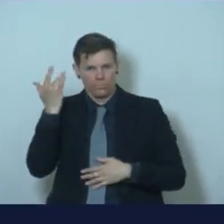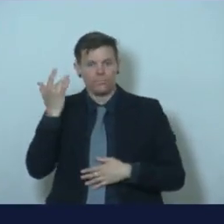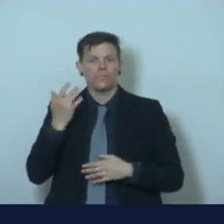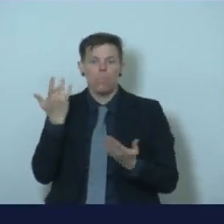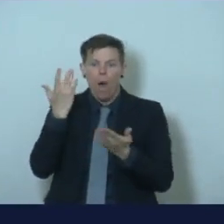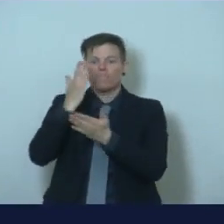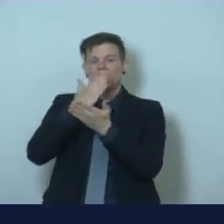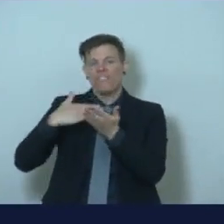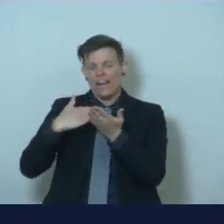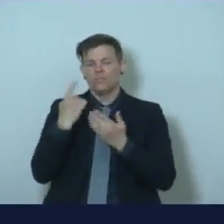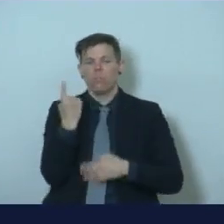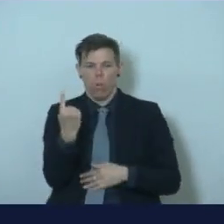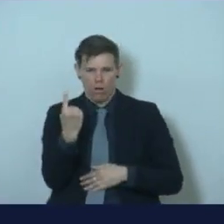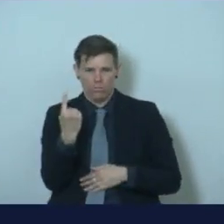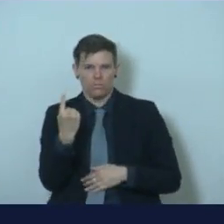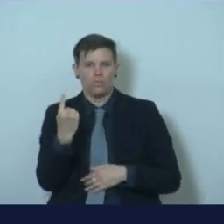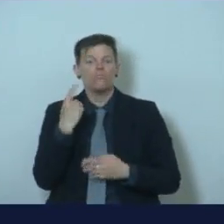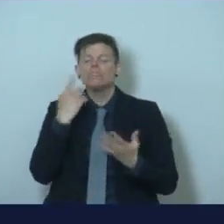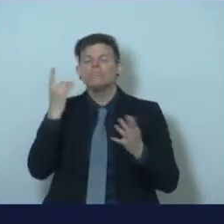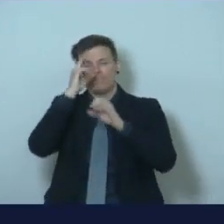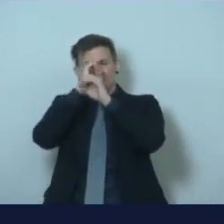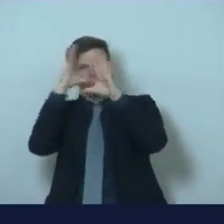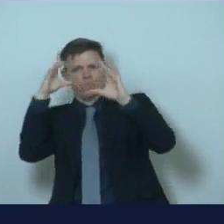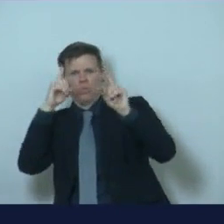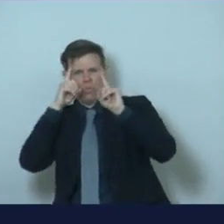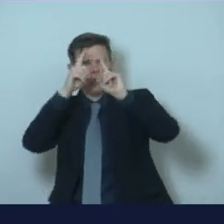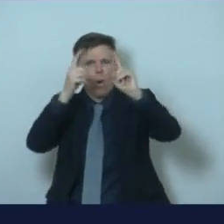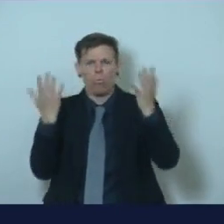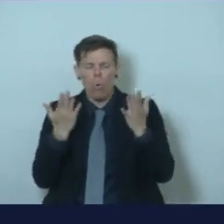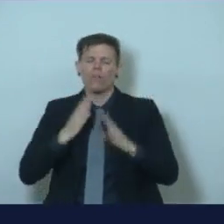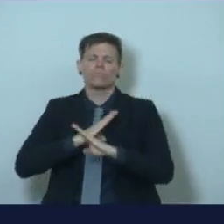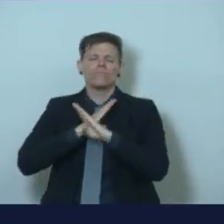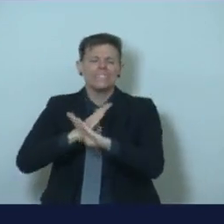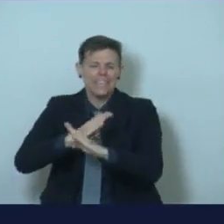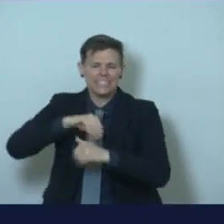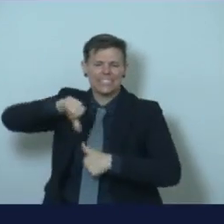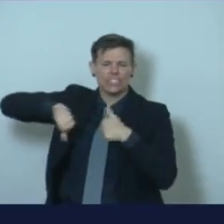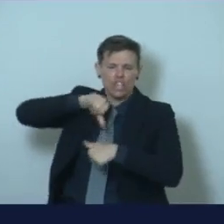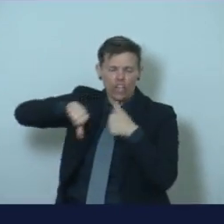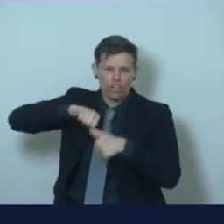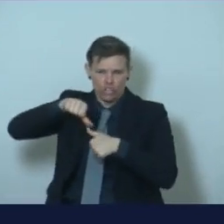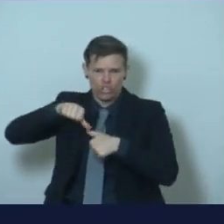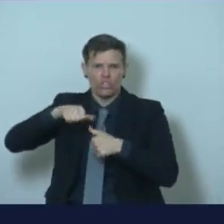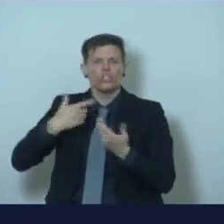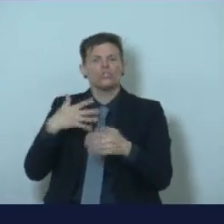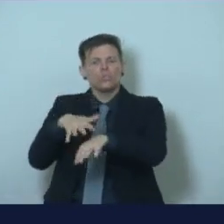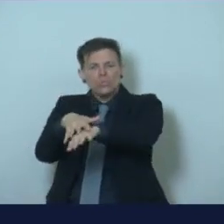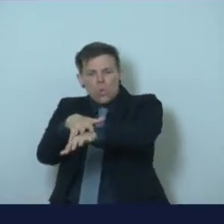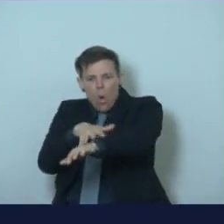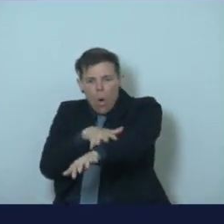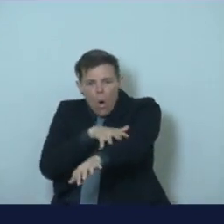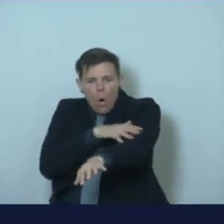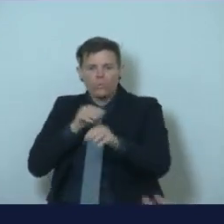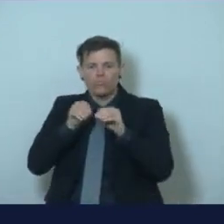WELL, THE NUMBER ONE REASON EVEN THOUGH THIS SLIDE SAYS FAZE ONE THE NUMBER ONE REASON IS TO PROTECT EACH OTHER.